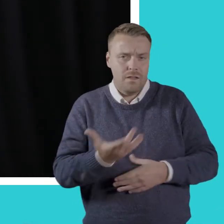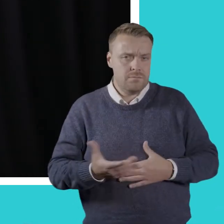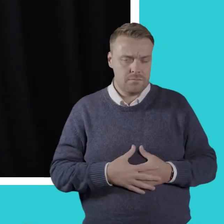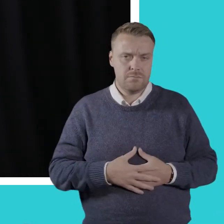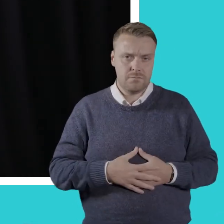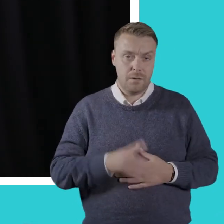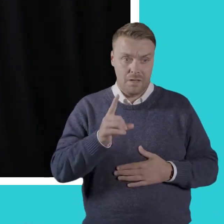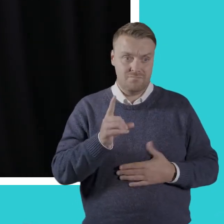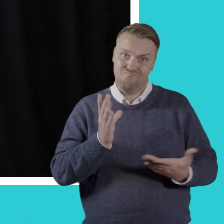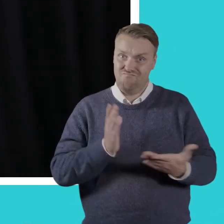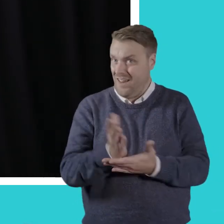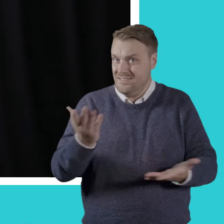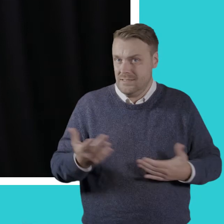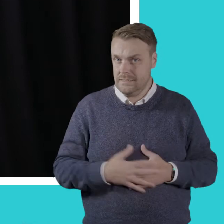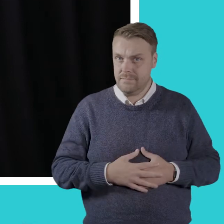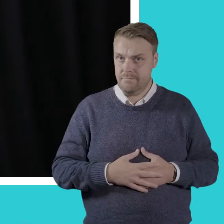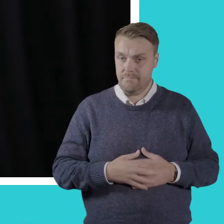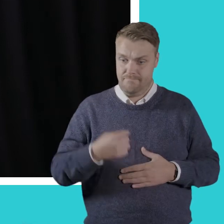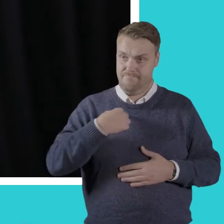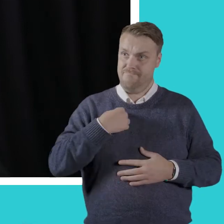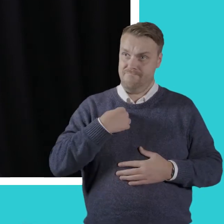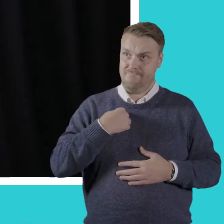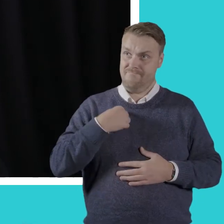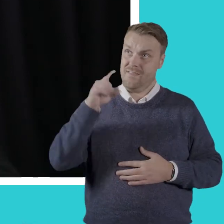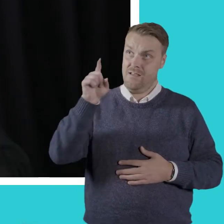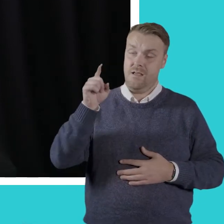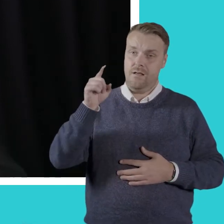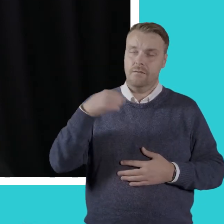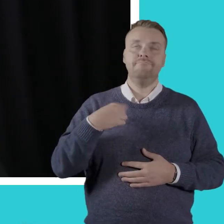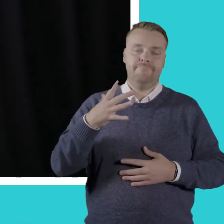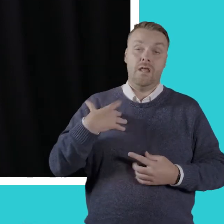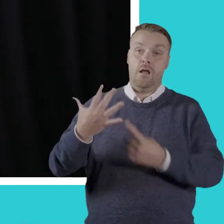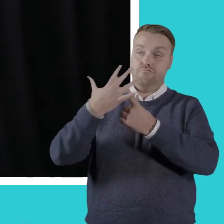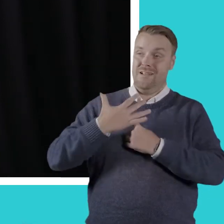it is the reality that the oppressor when we have been oppressed so repeatedly can operate